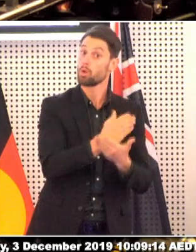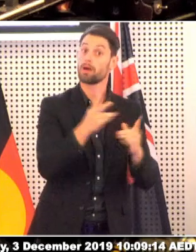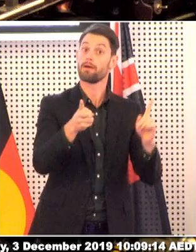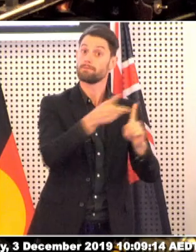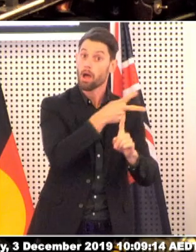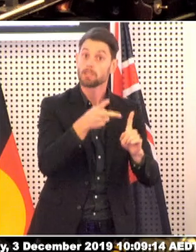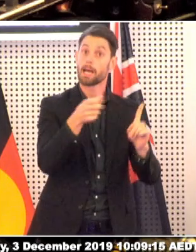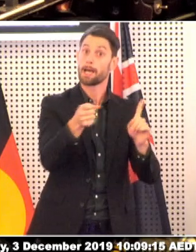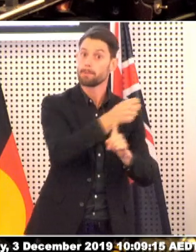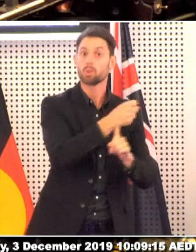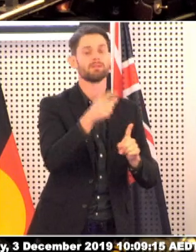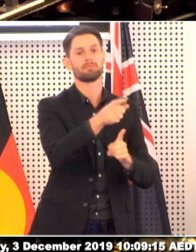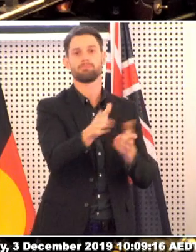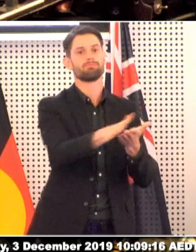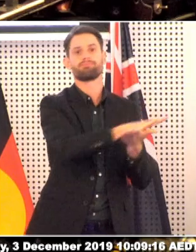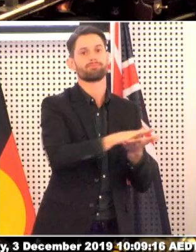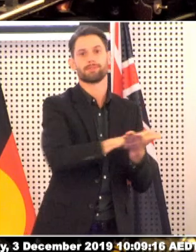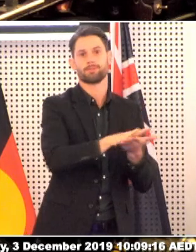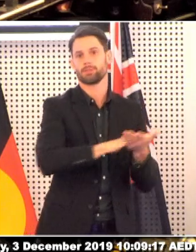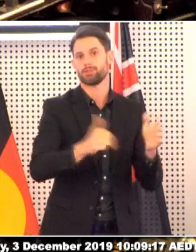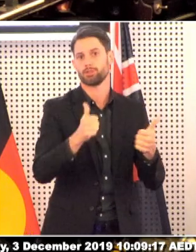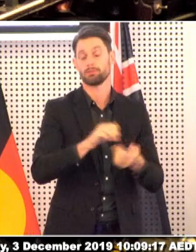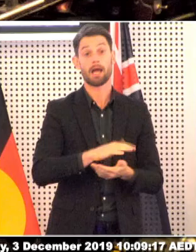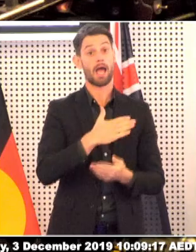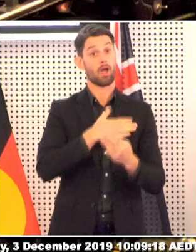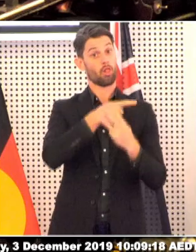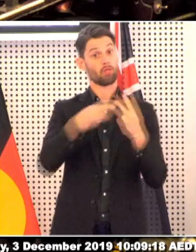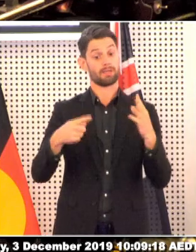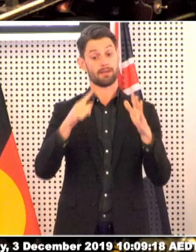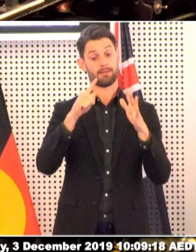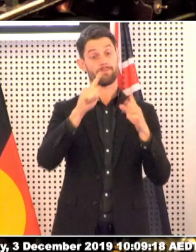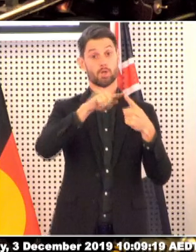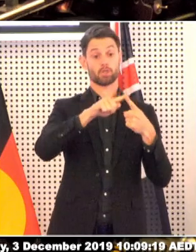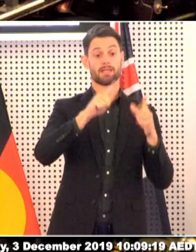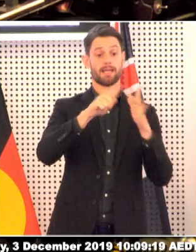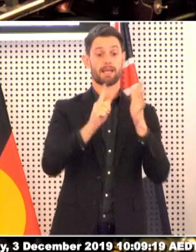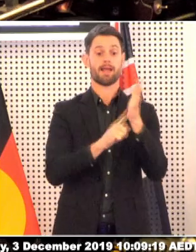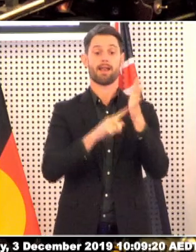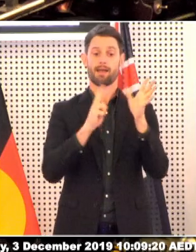So our three witnesses this morning; we start with Ilan Wiesel who will deal with